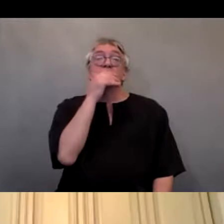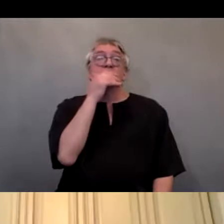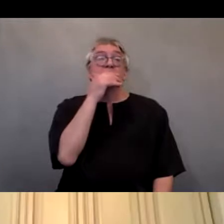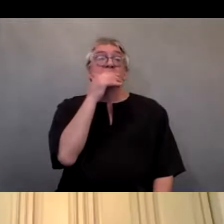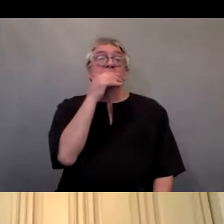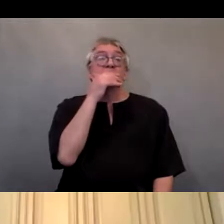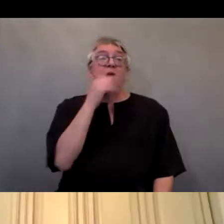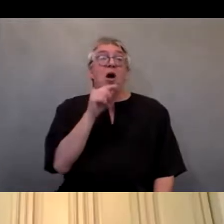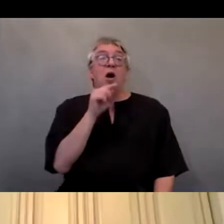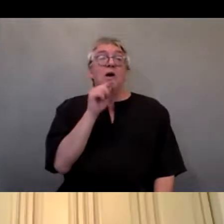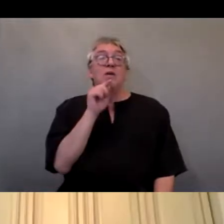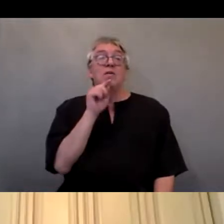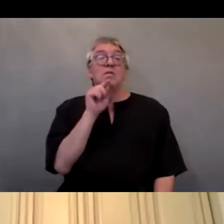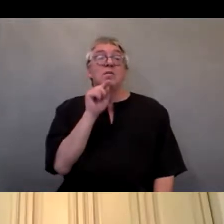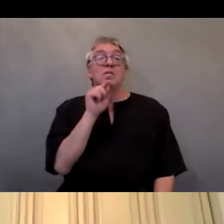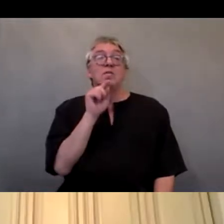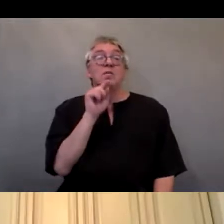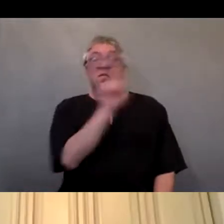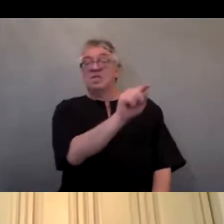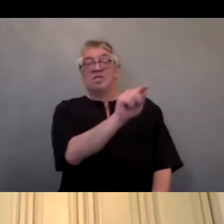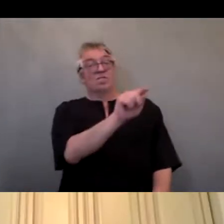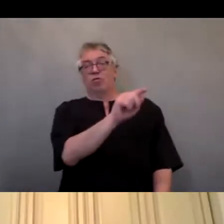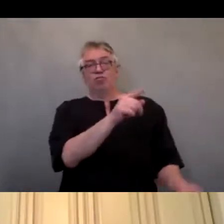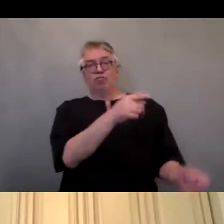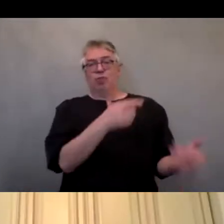is no incentive, her incentive to seeing me was every year